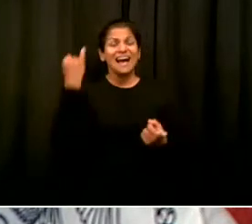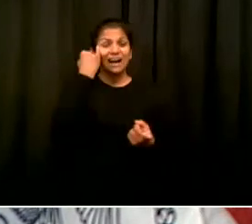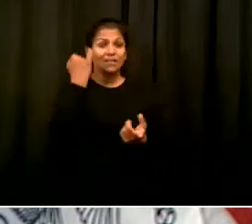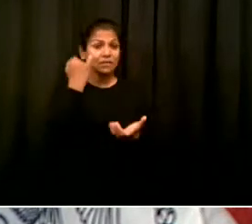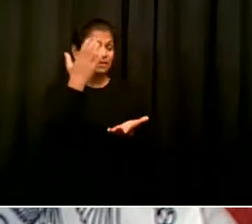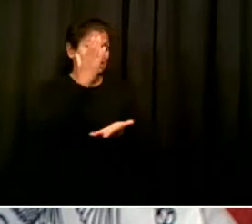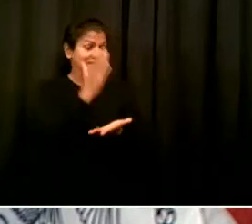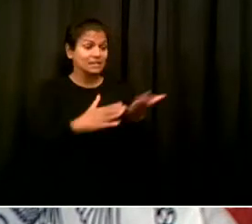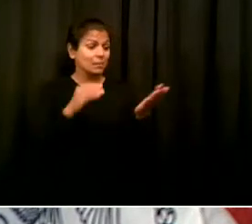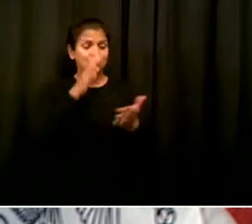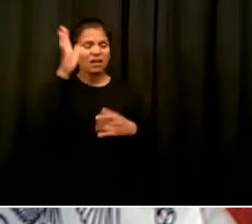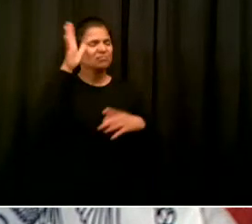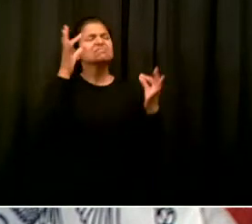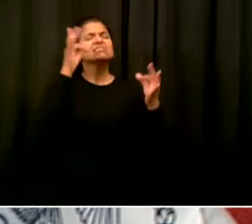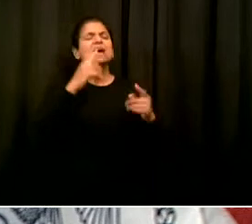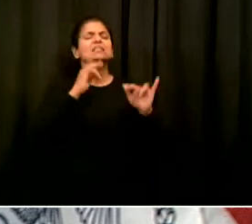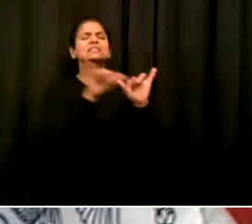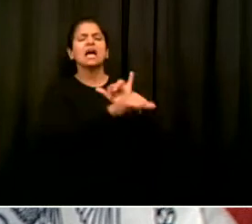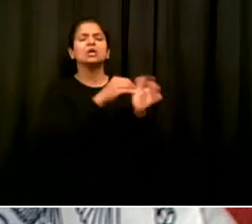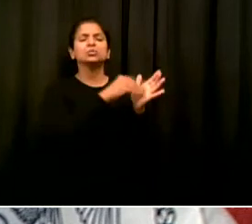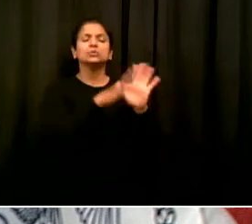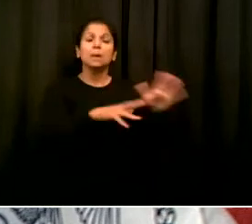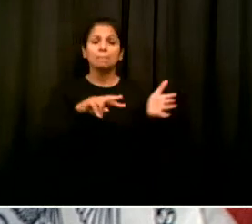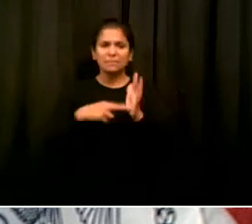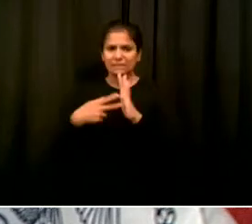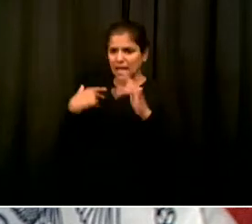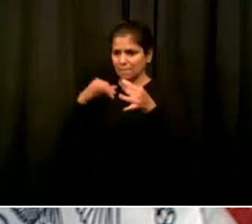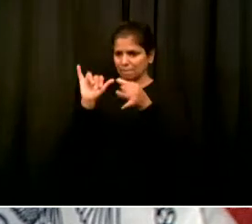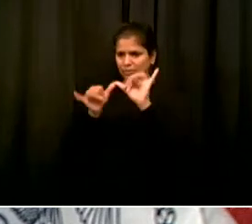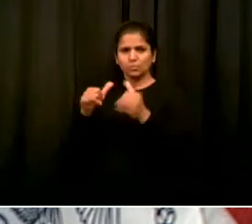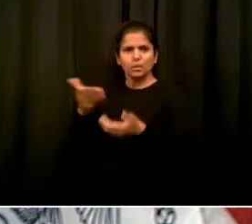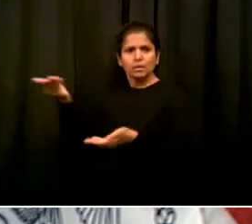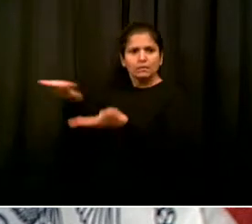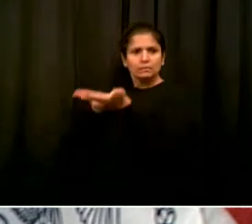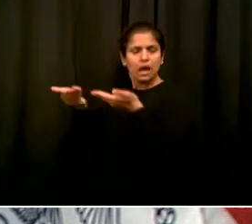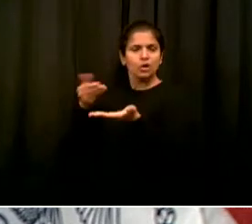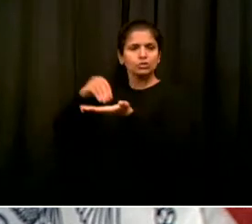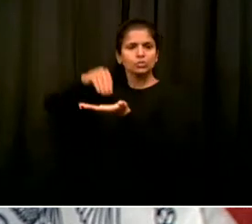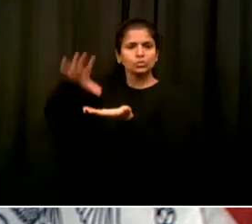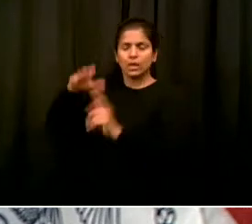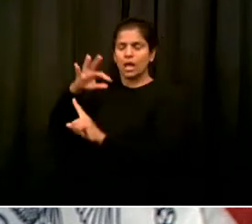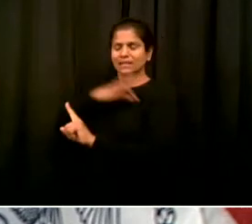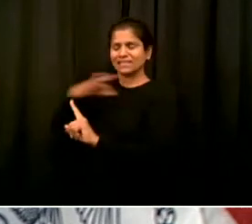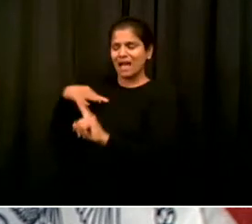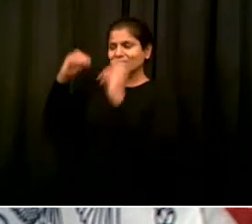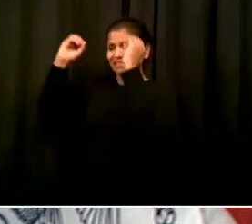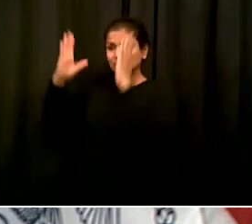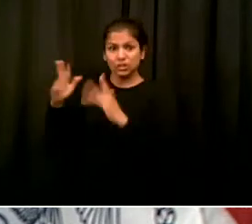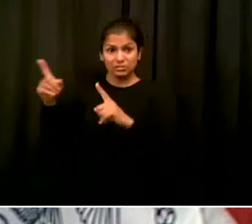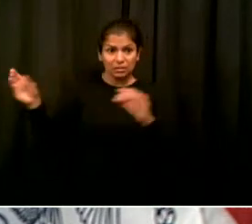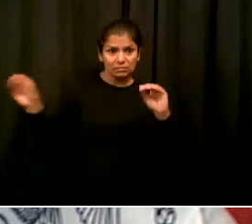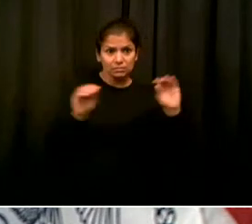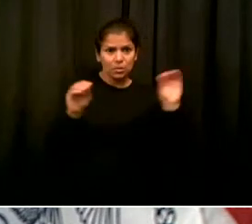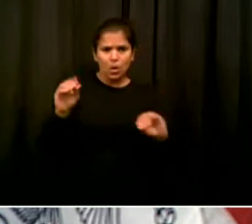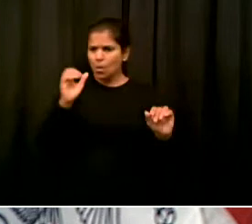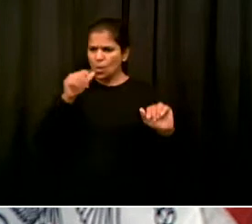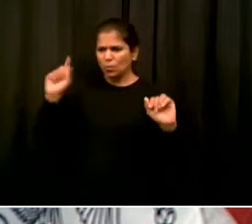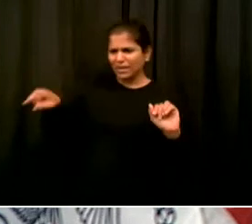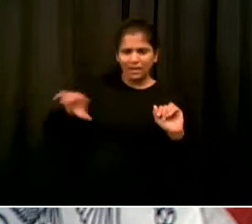THEY WANT TO COME BACK N IT IS TIME FOR THAT. AND D MREEMBER, ANY PARENT AT ANANY POINT WHO